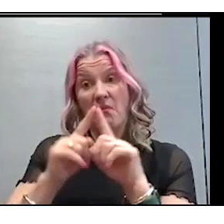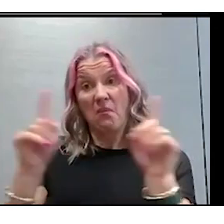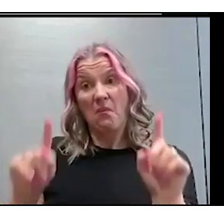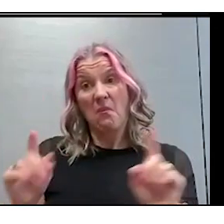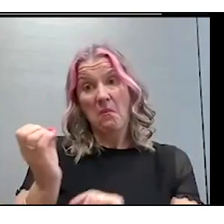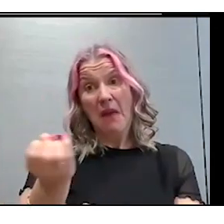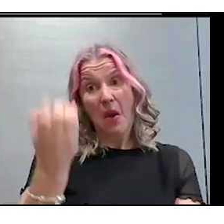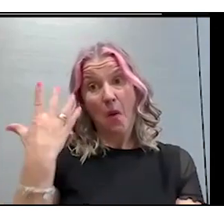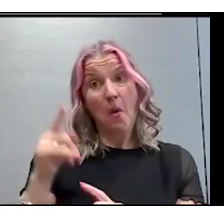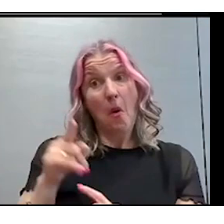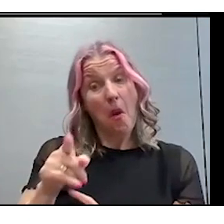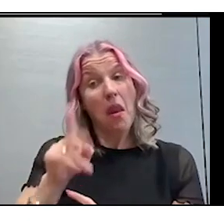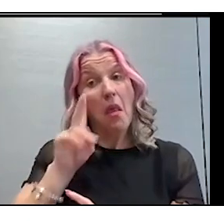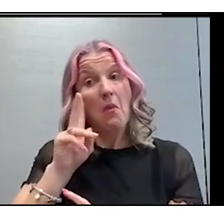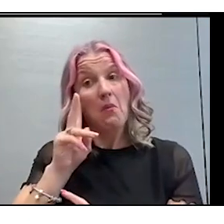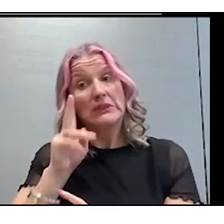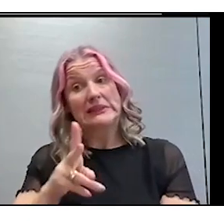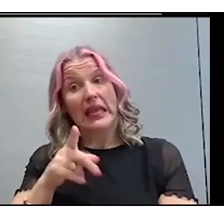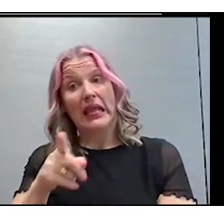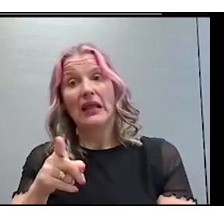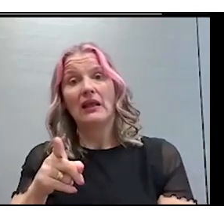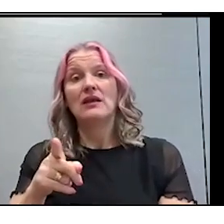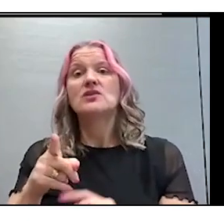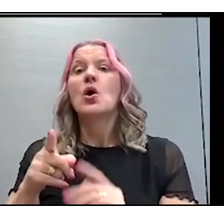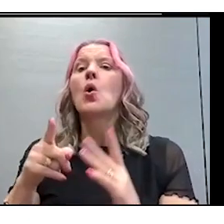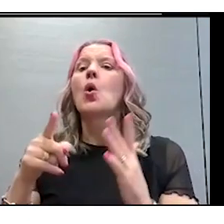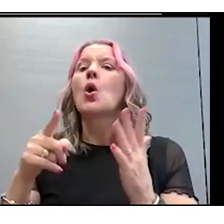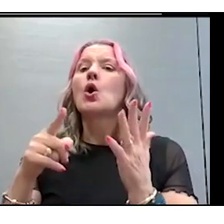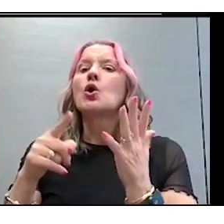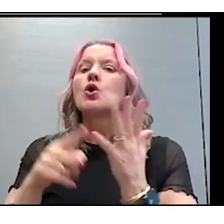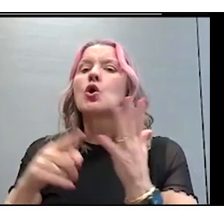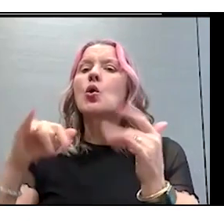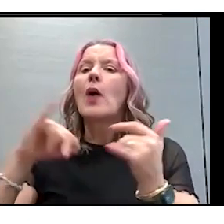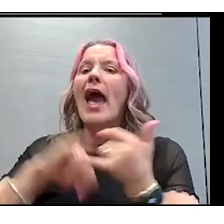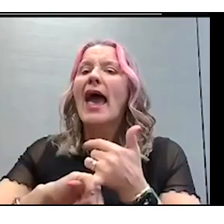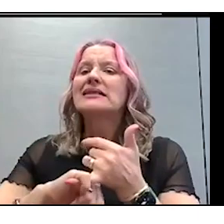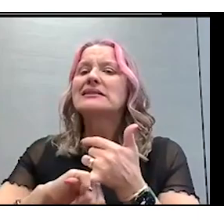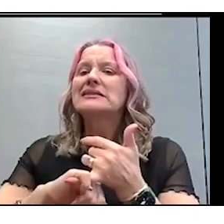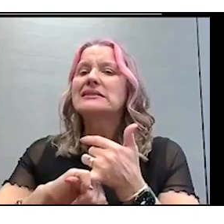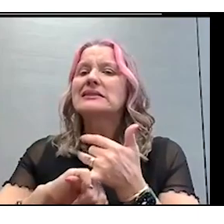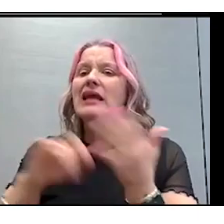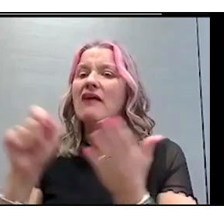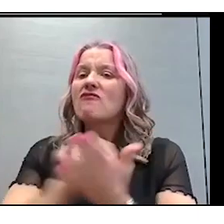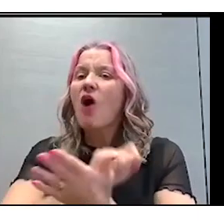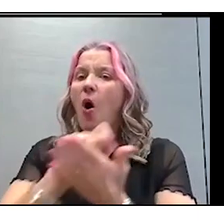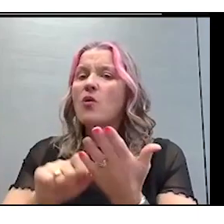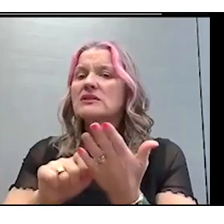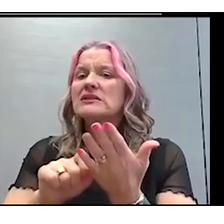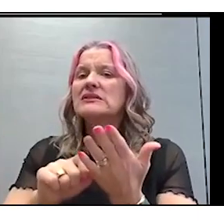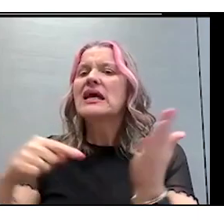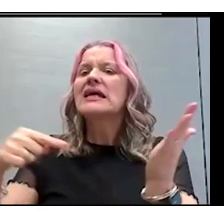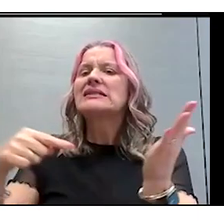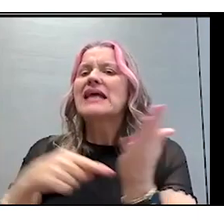One, during the US elections, Taylor Swift made a public post enforcing one of the candidates,